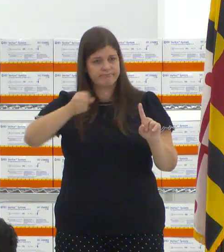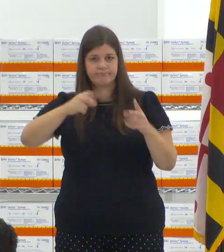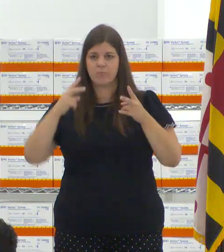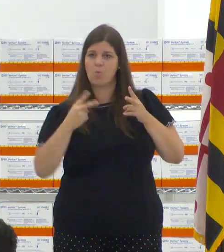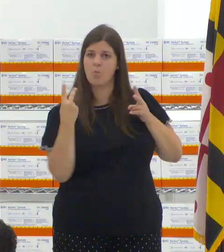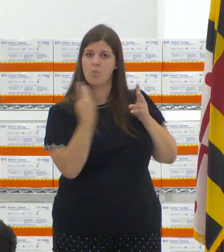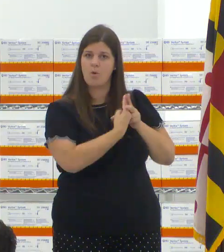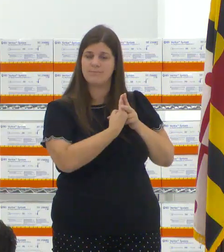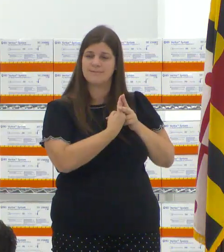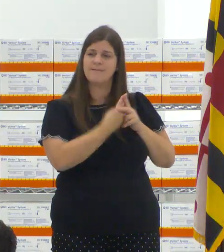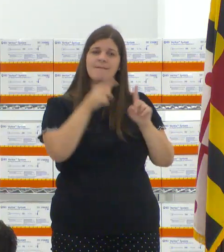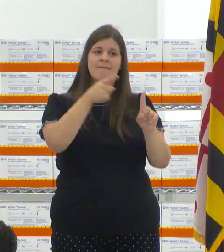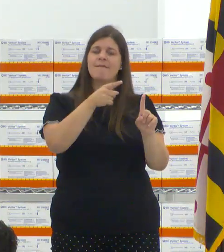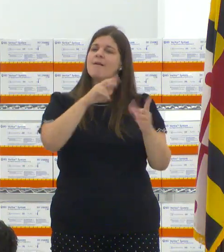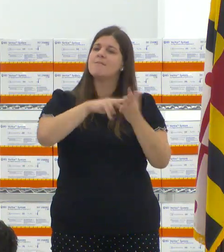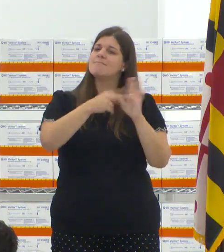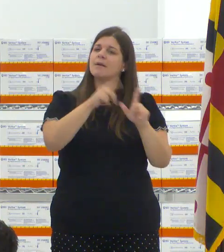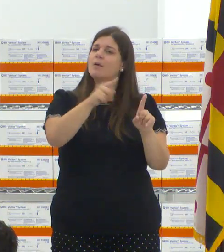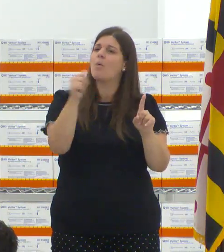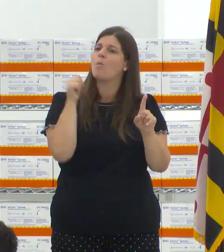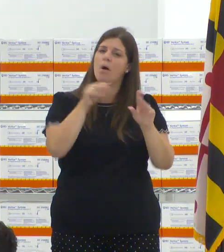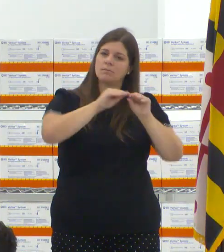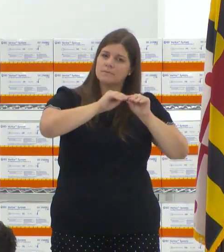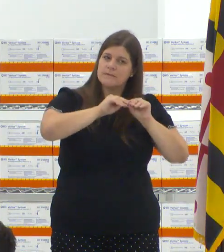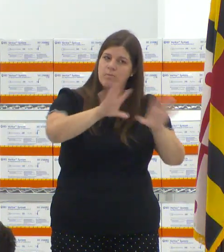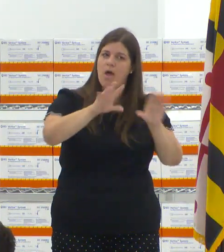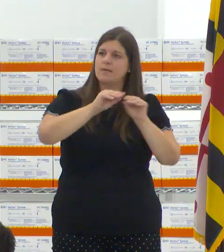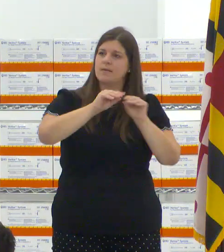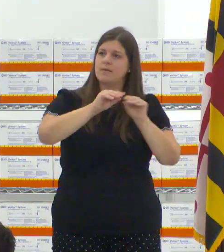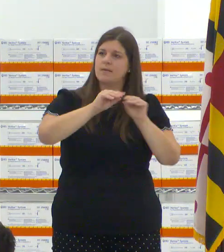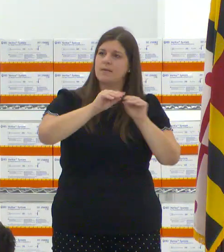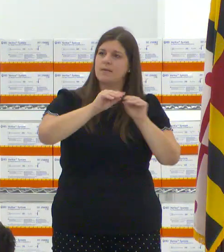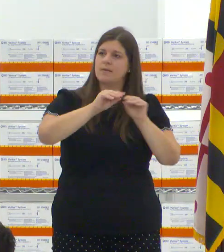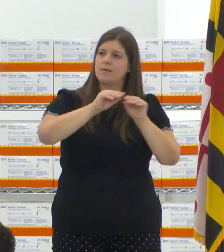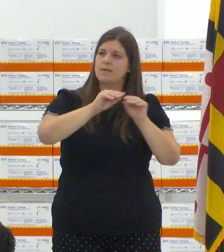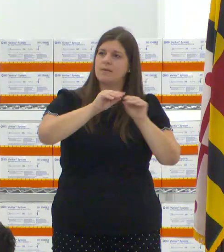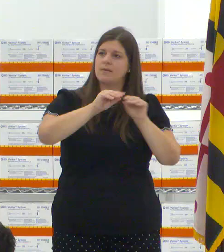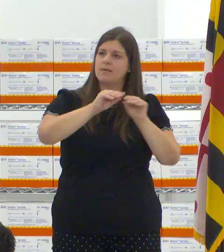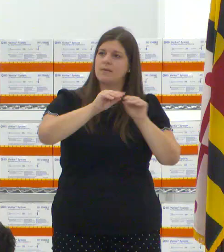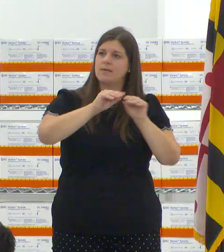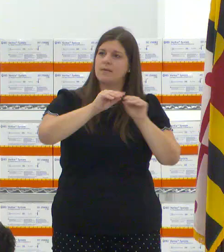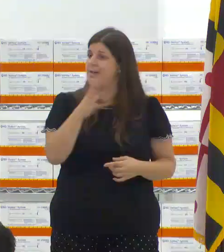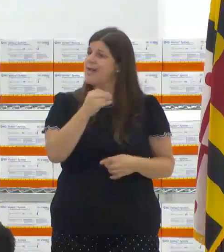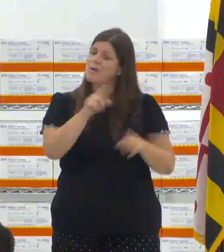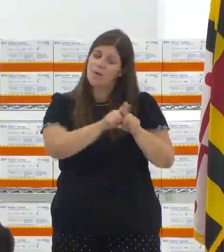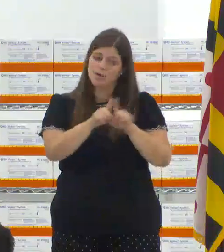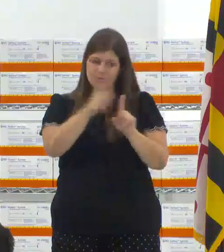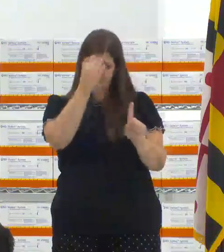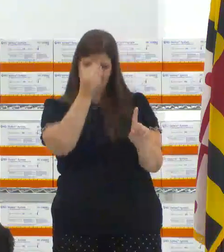states, are now you, Governor Hogan, and colleagues from nine other acquiring 5 million rapid screening tests